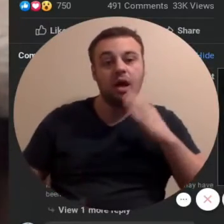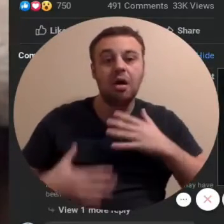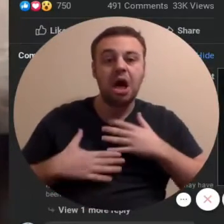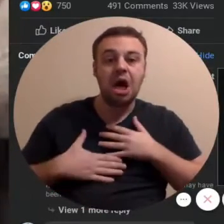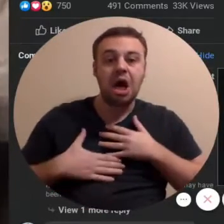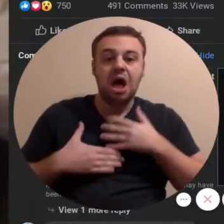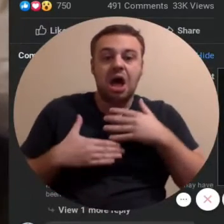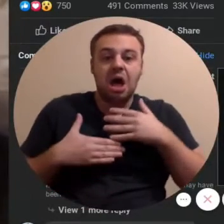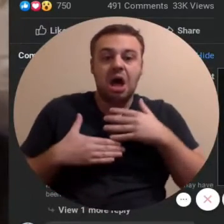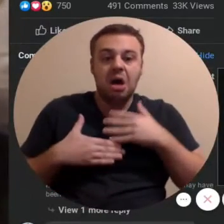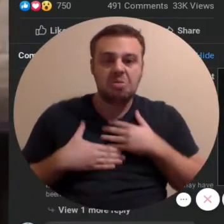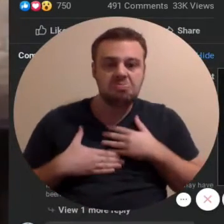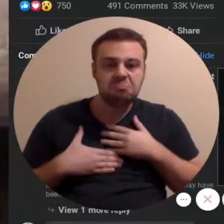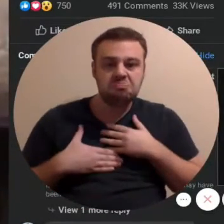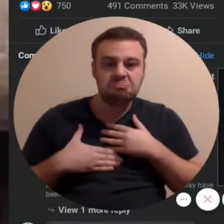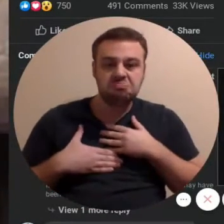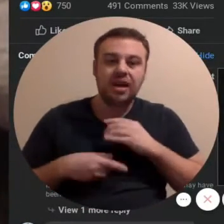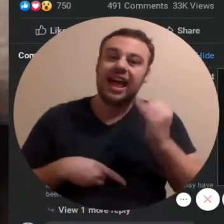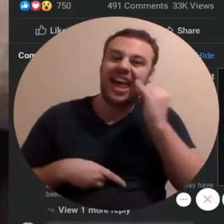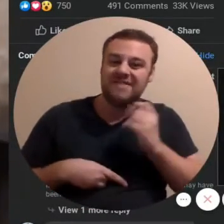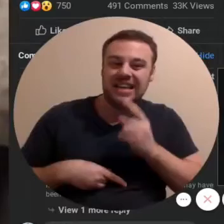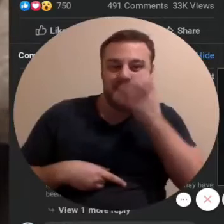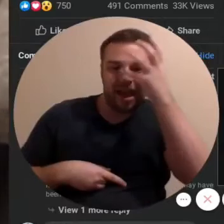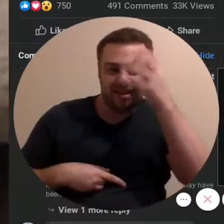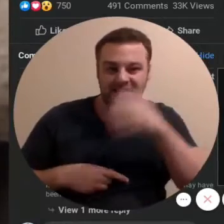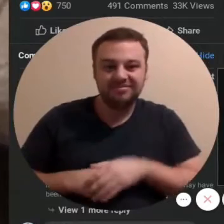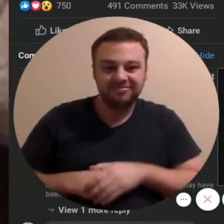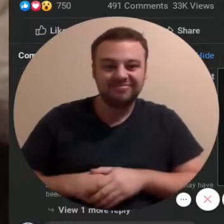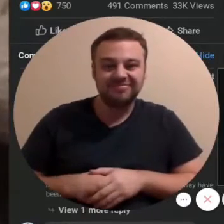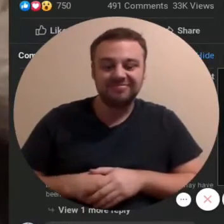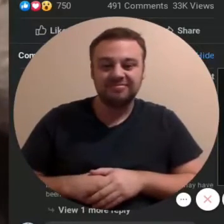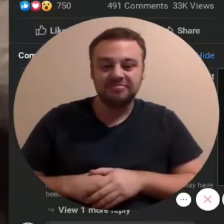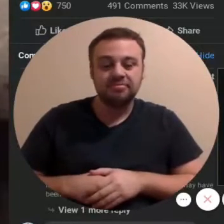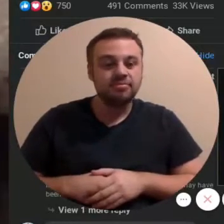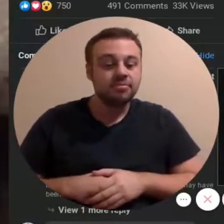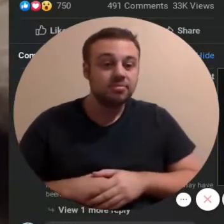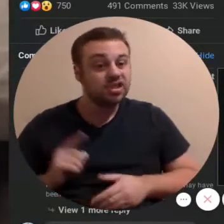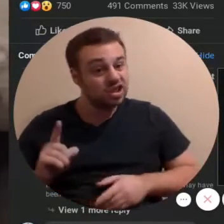Erica: Oh, Pedro. So, they're pretty much content to just kind of sleep and eat,